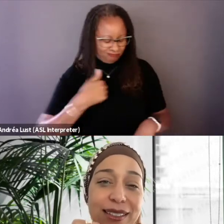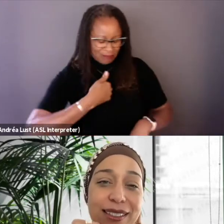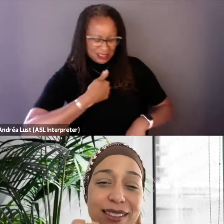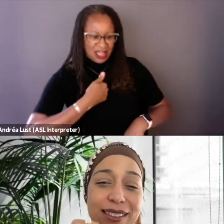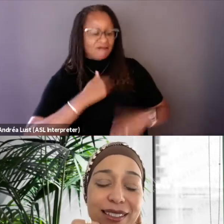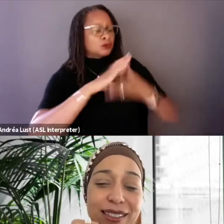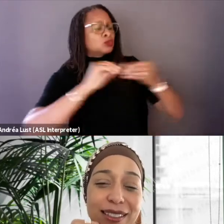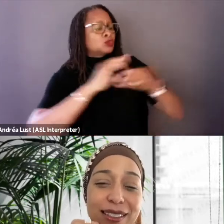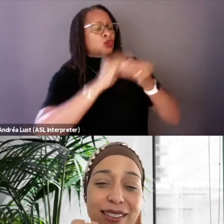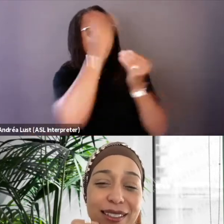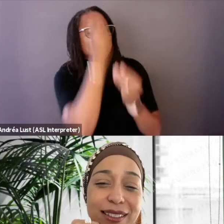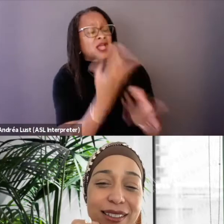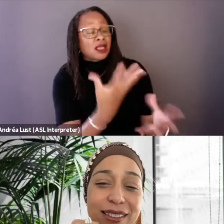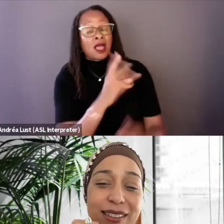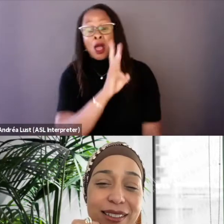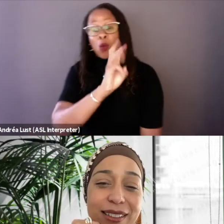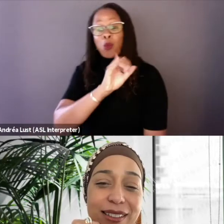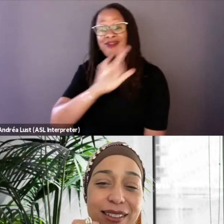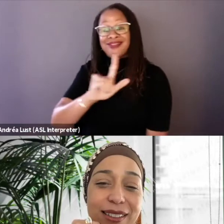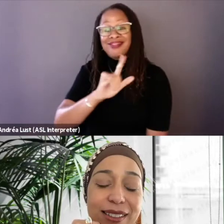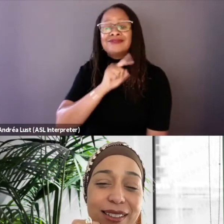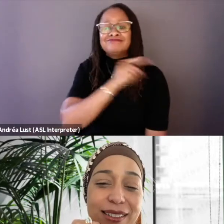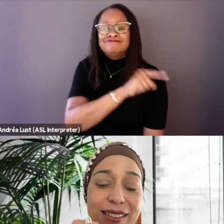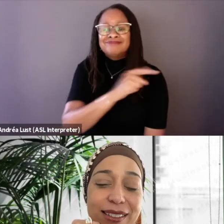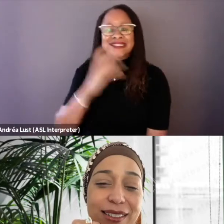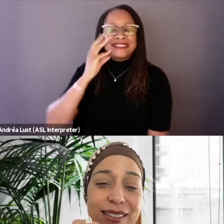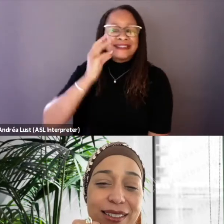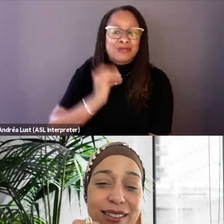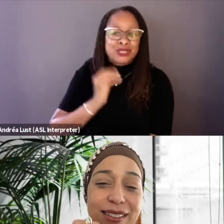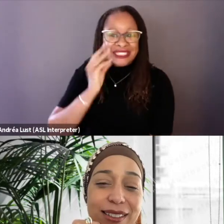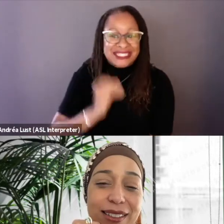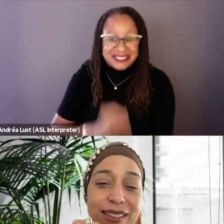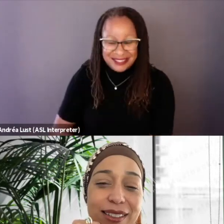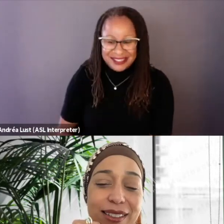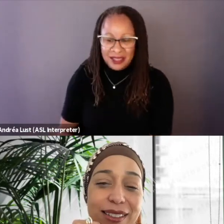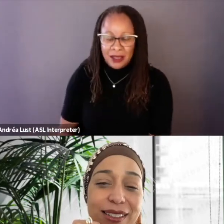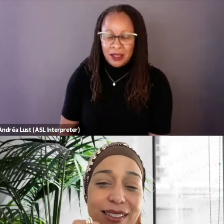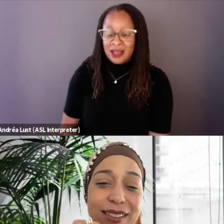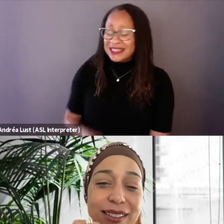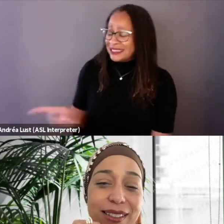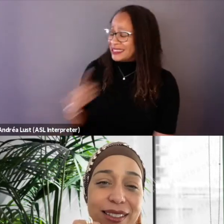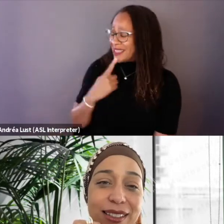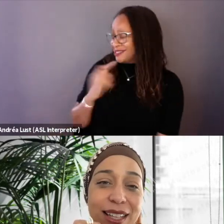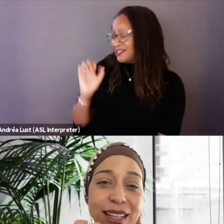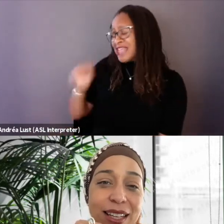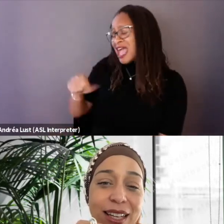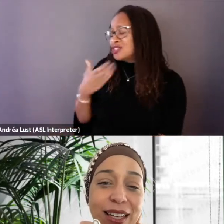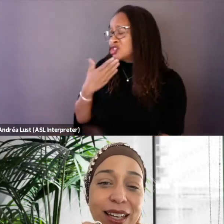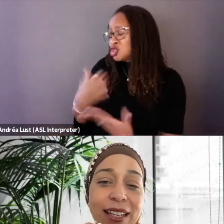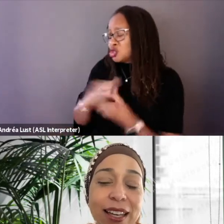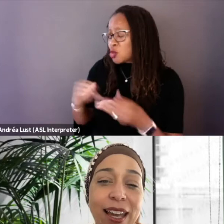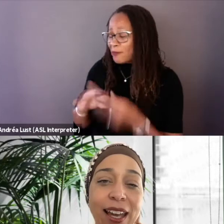and Will is the experience, you know. It's like, yeah Larry that's a good story, but I'm not feeling anything, you know?